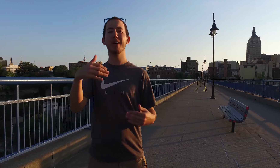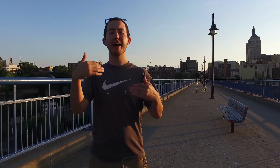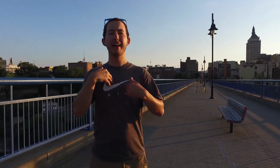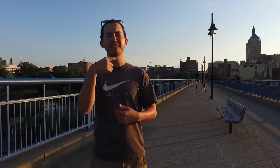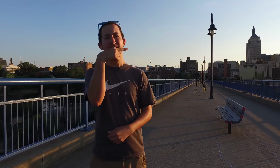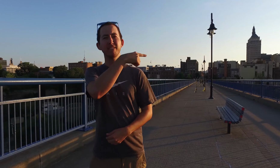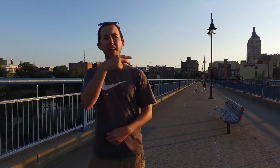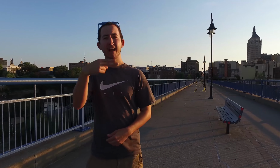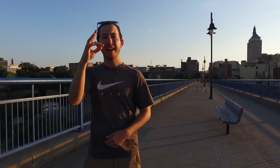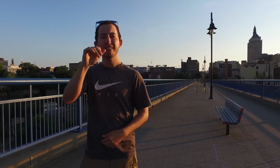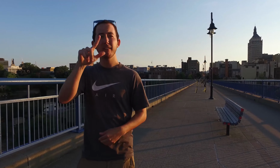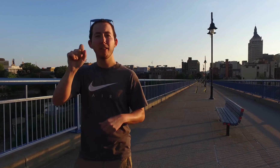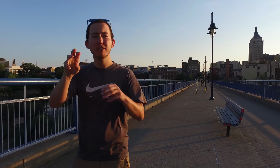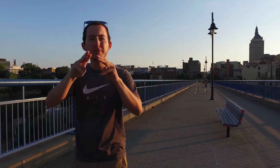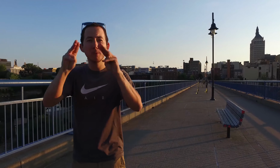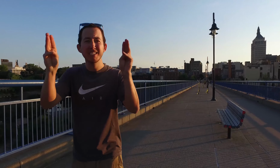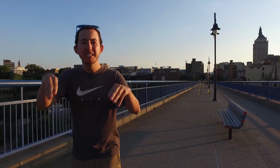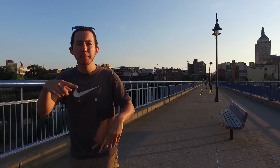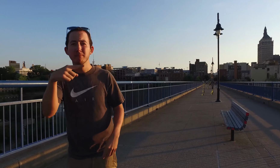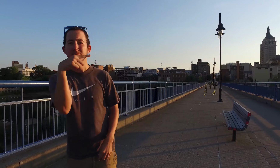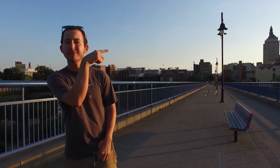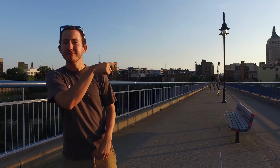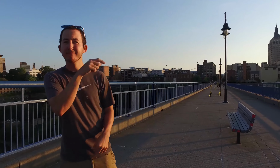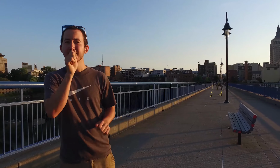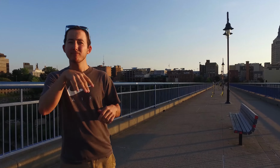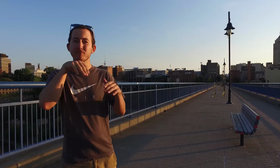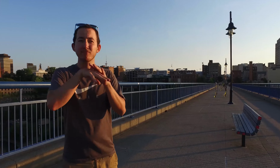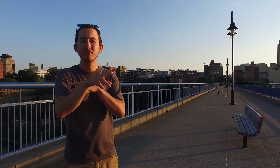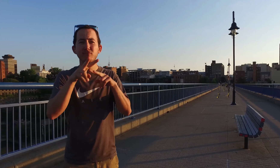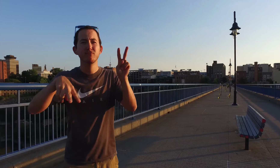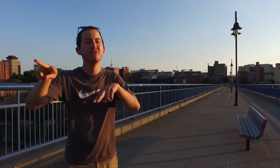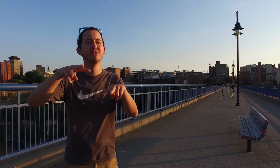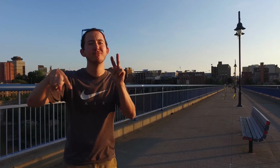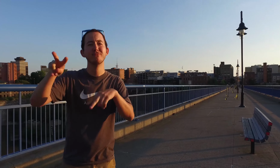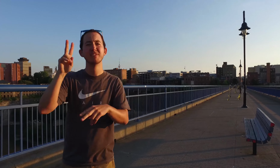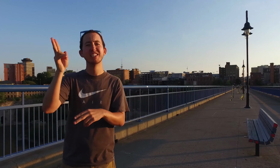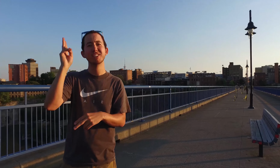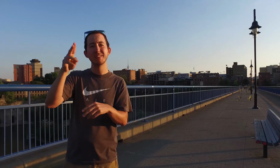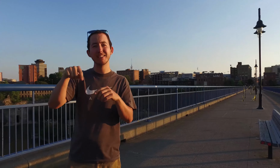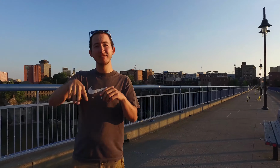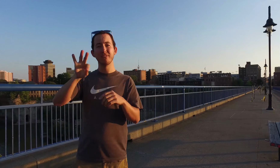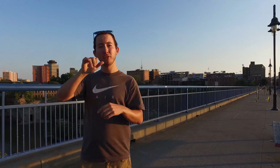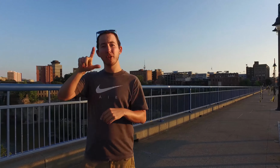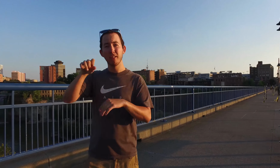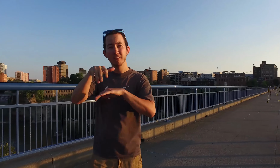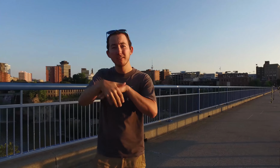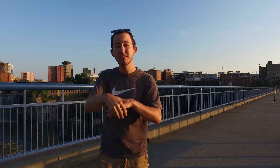There is also a High Falls museum right by. You are able to learn more about the history of High Falls.